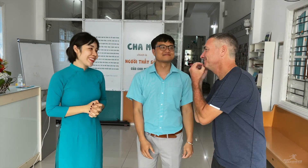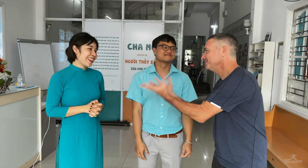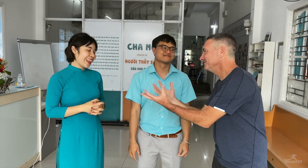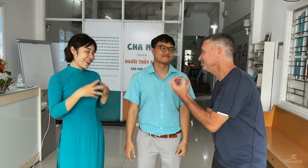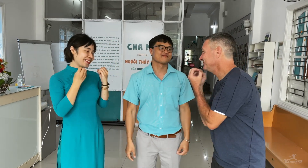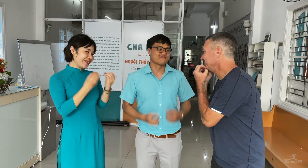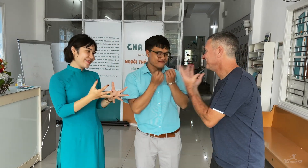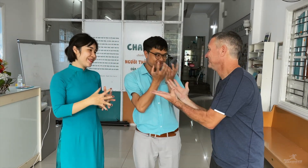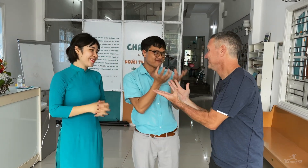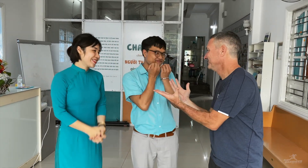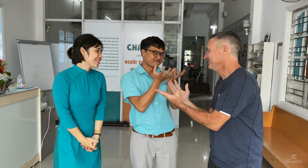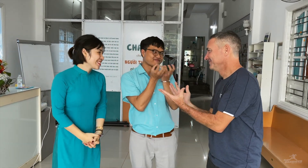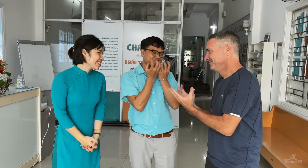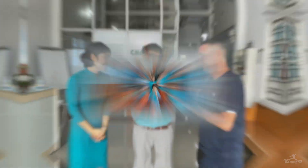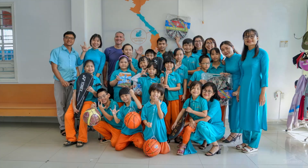Thank you, thank you!